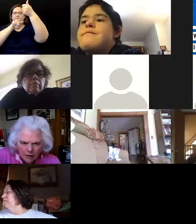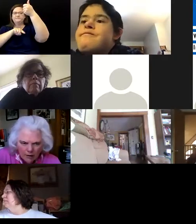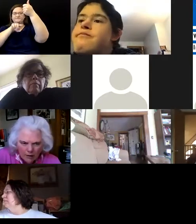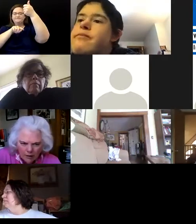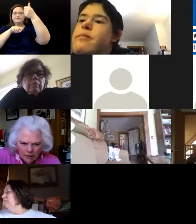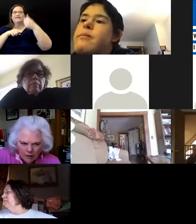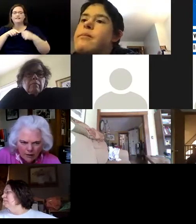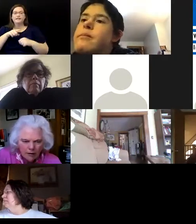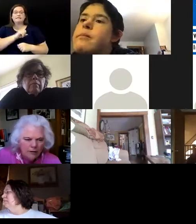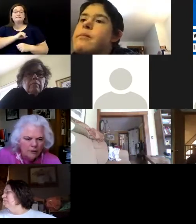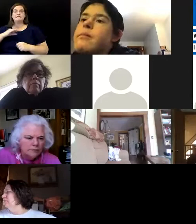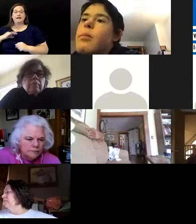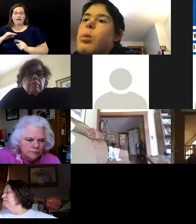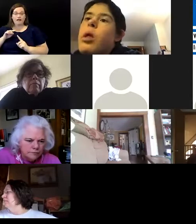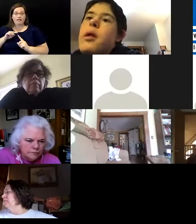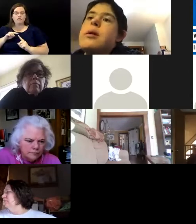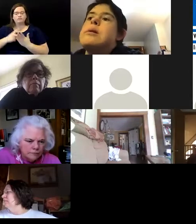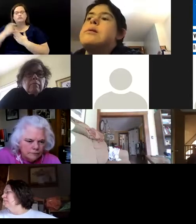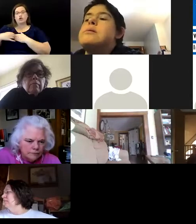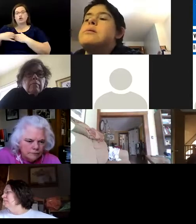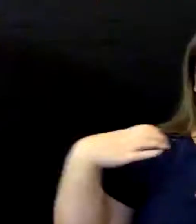for the staff, or for the project officers, if they have any questions.